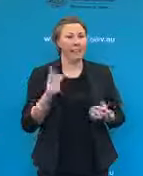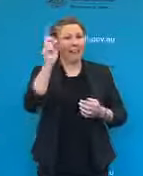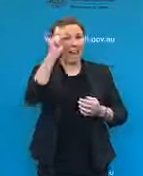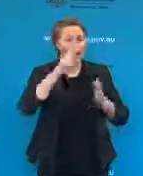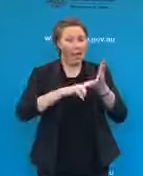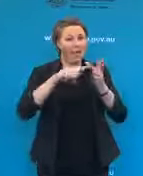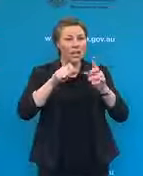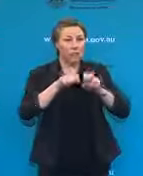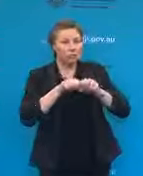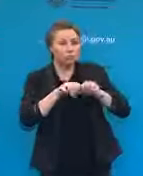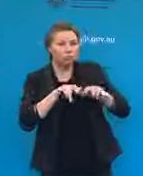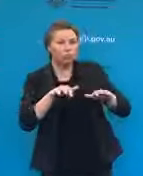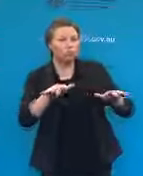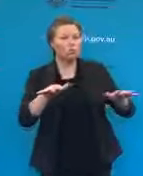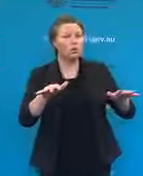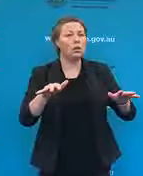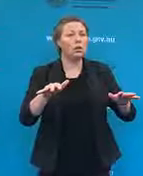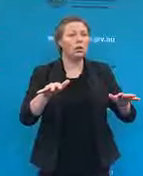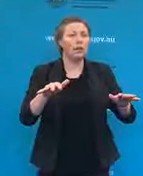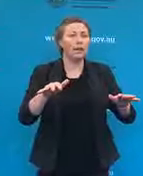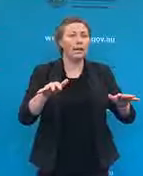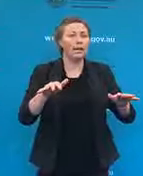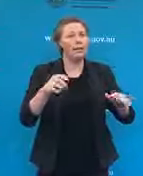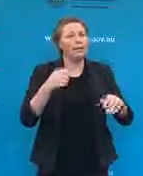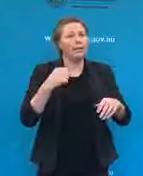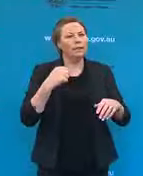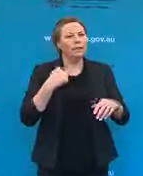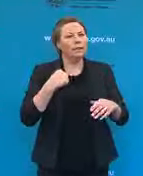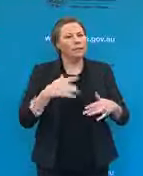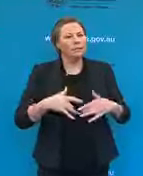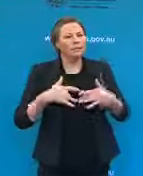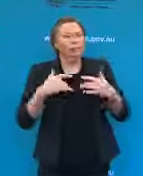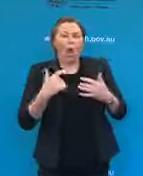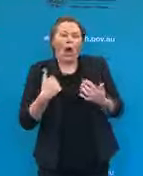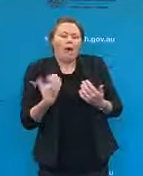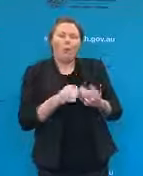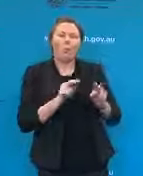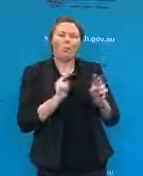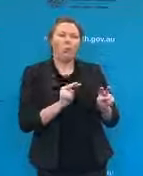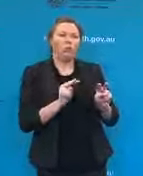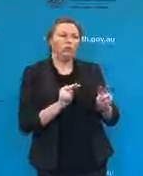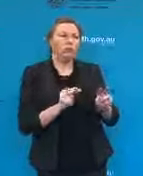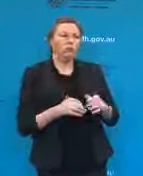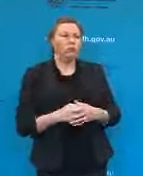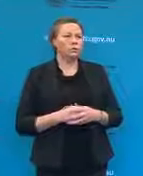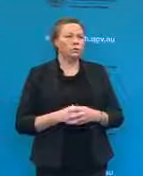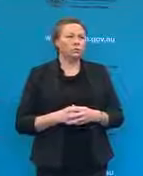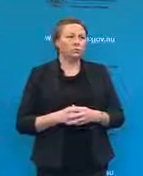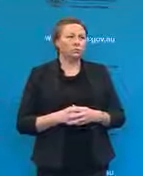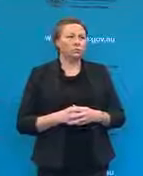the public health measures can easily control it in the short term. So, there's no specific difference. Reporter: So that's not happening right now in Victoria?